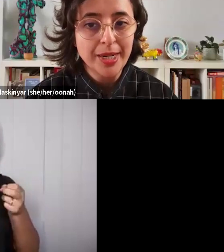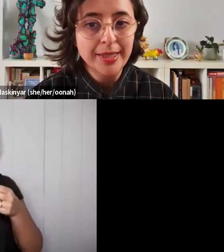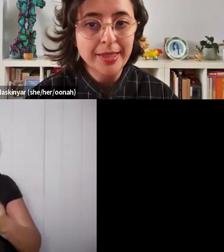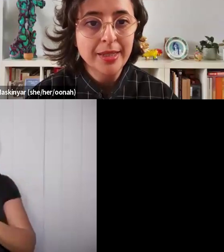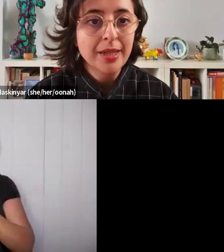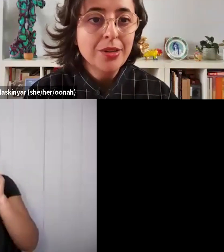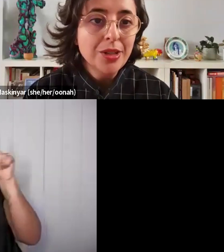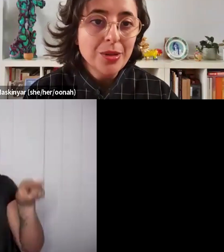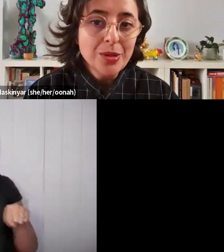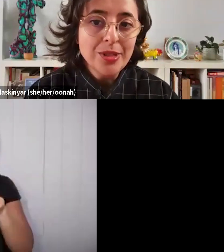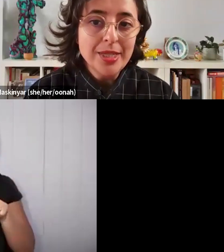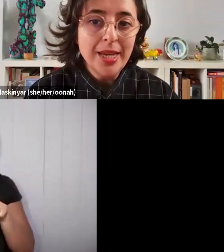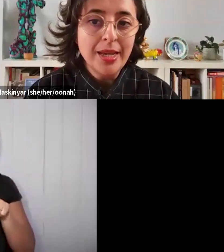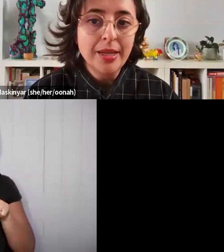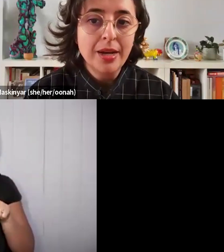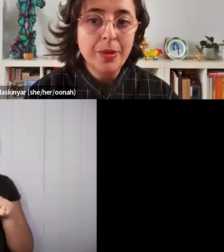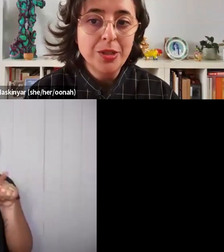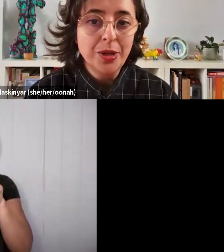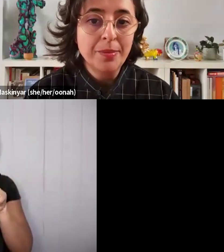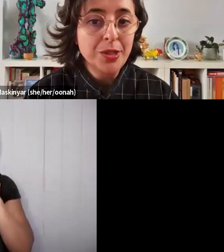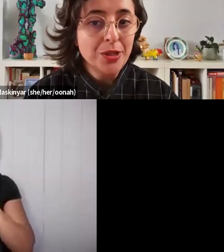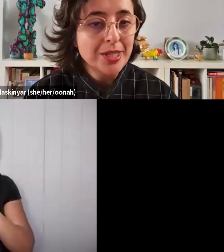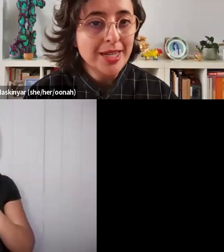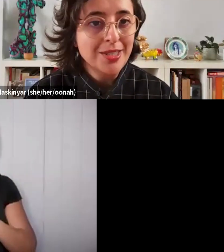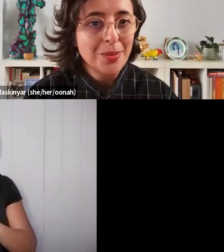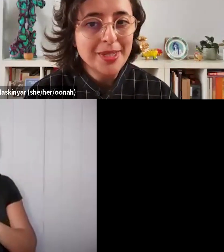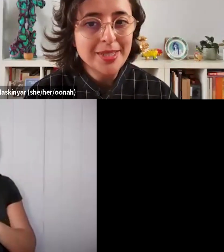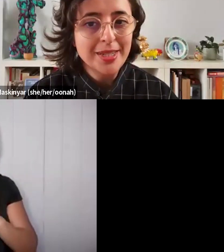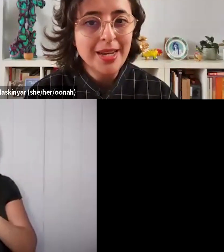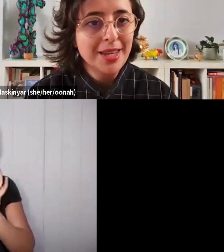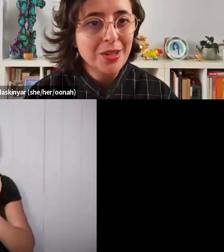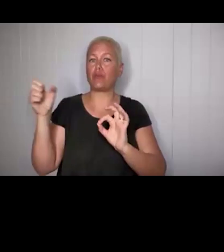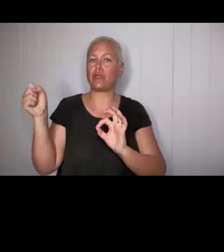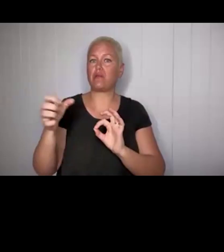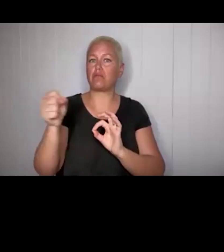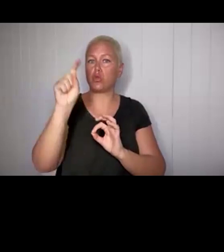screen. You can also see we are joined by two Auslan interpreters today. Thank you both for